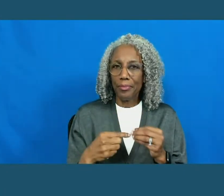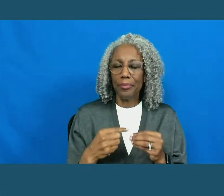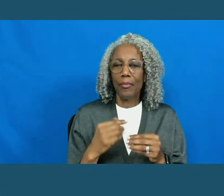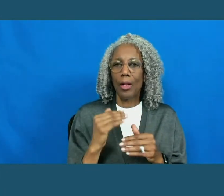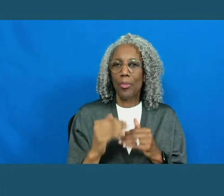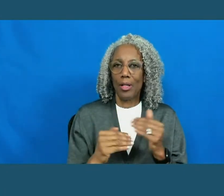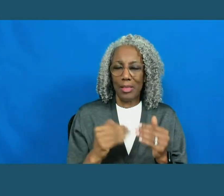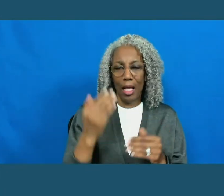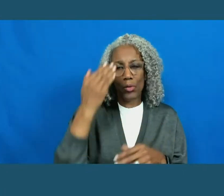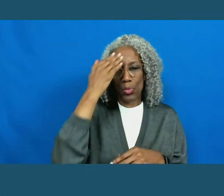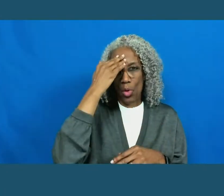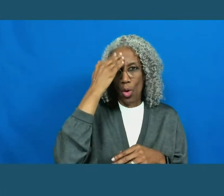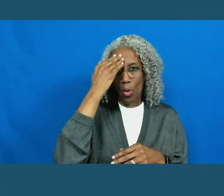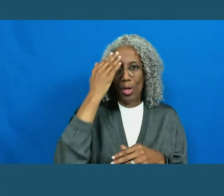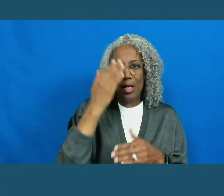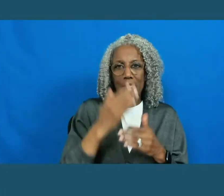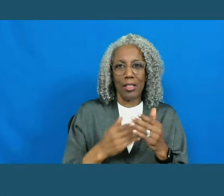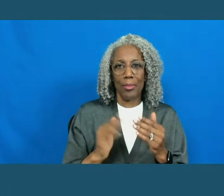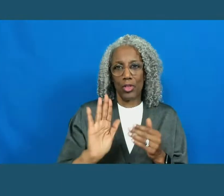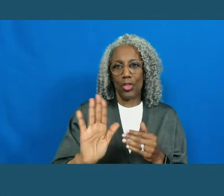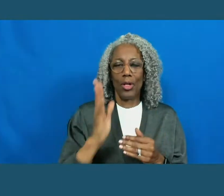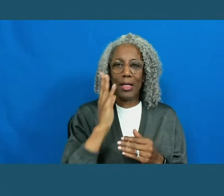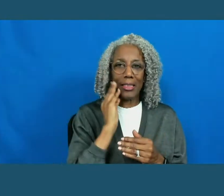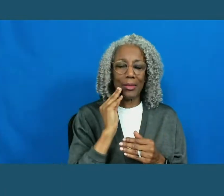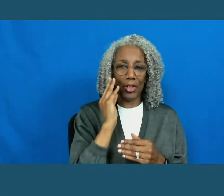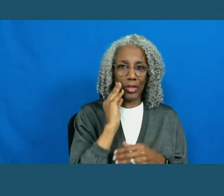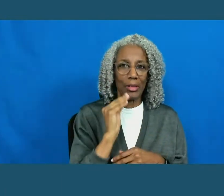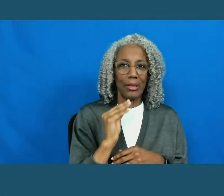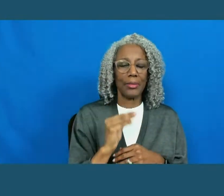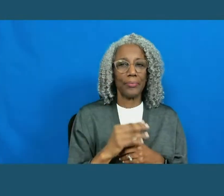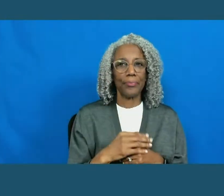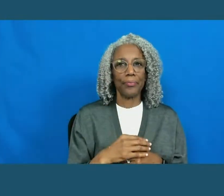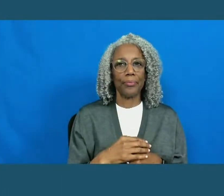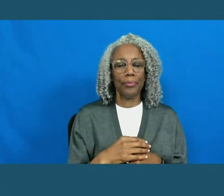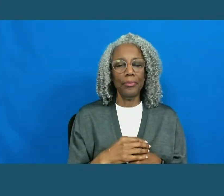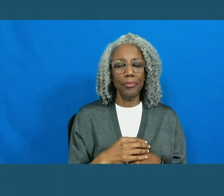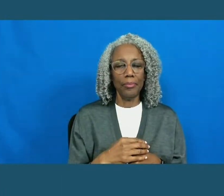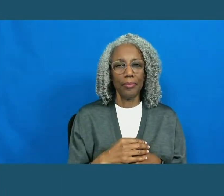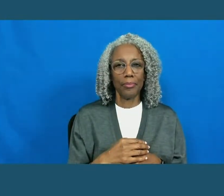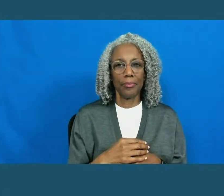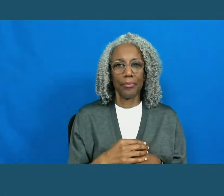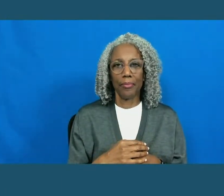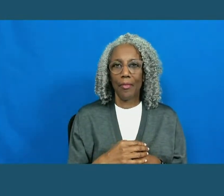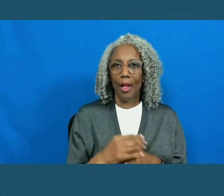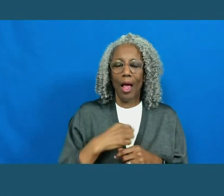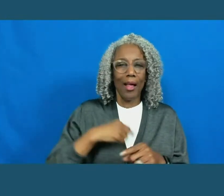sharing through, uh, through the processes, and of course, I was very familiar with some